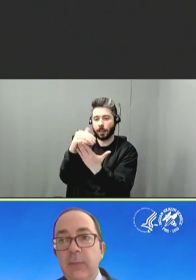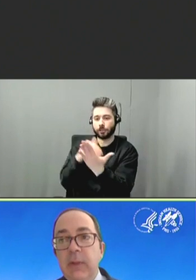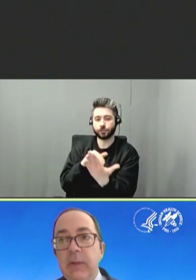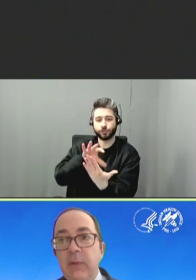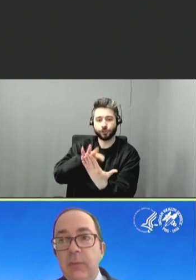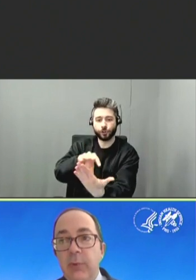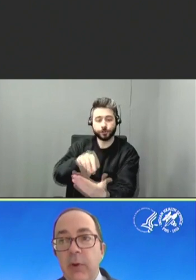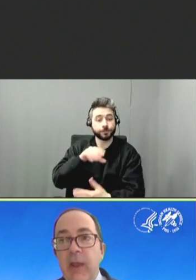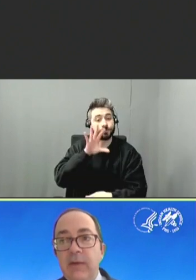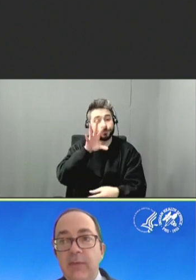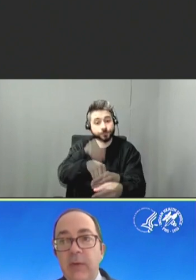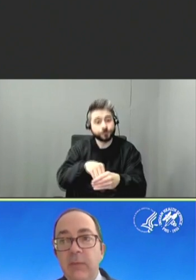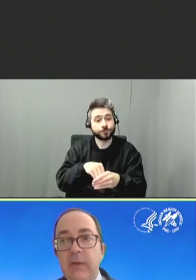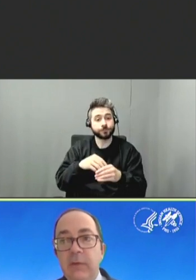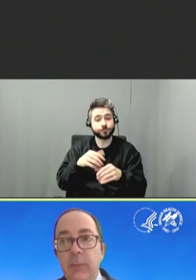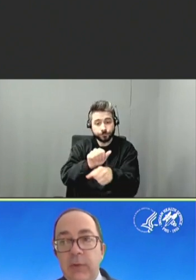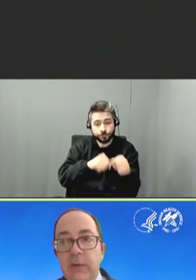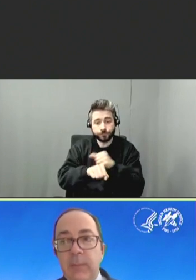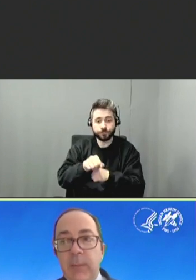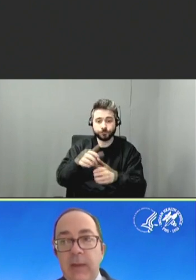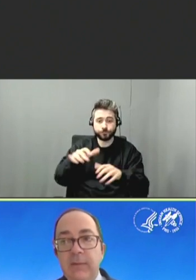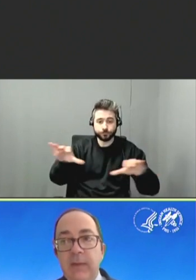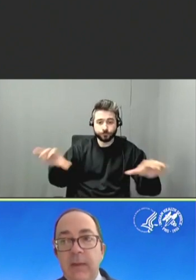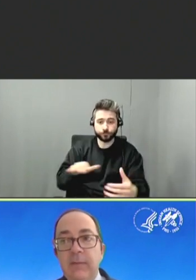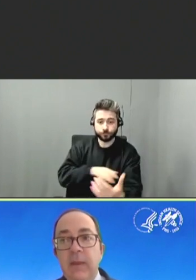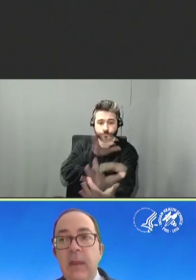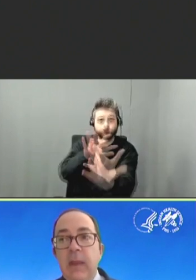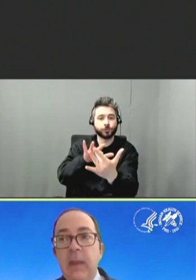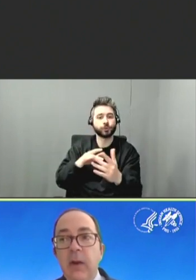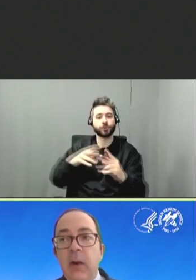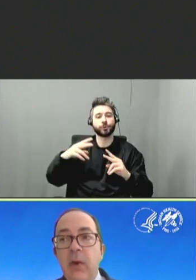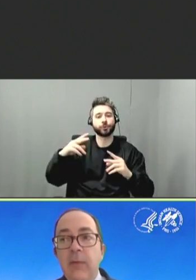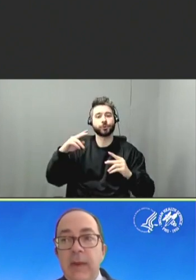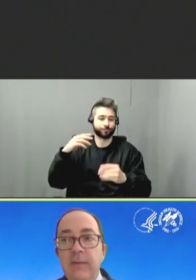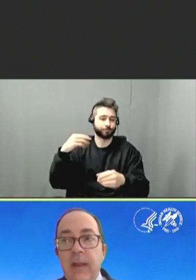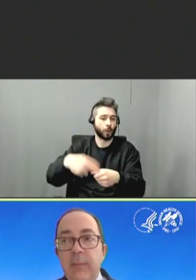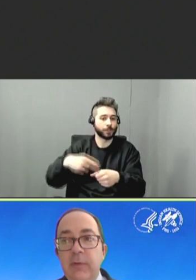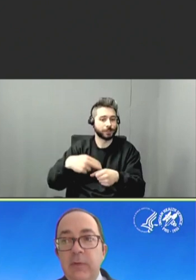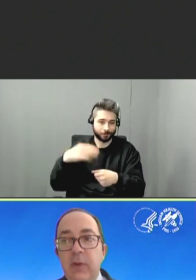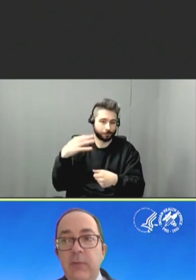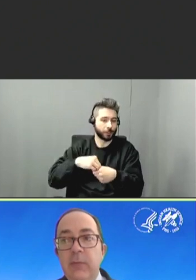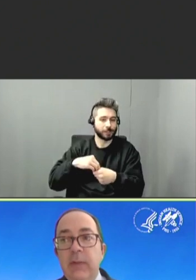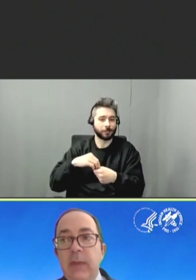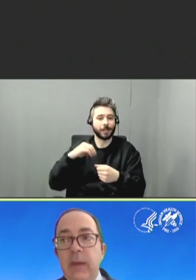This will include proactive outreach to participating sites in our already established COVID related